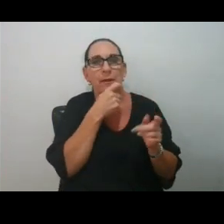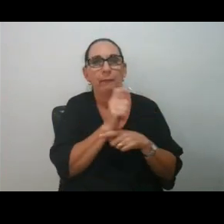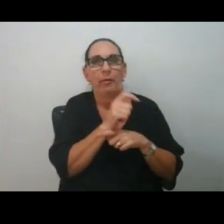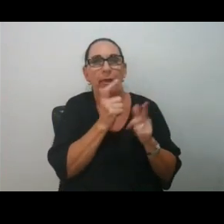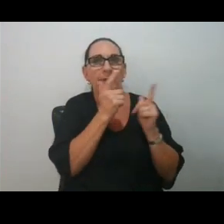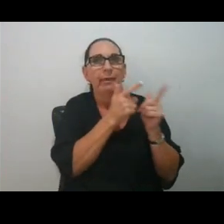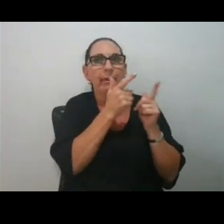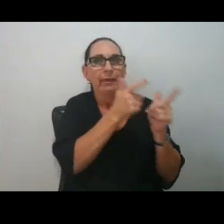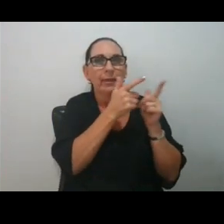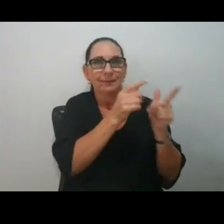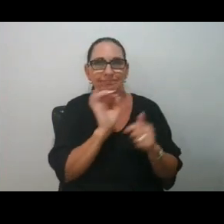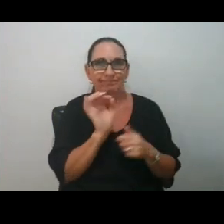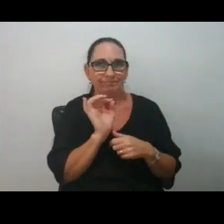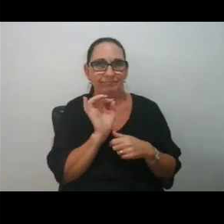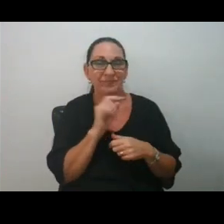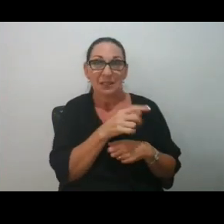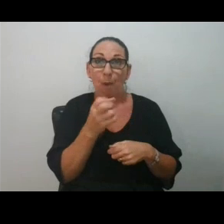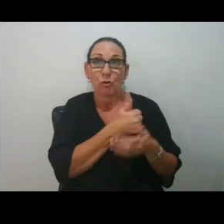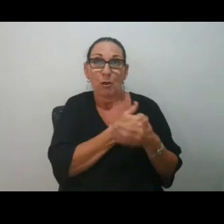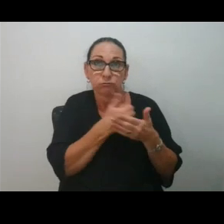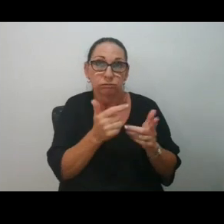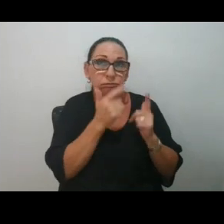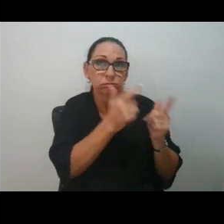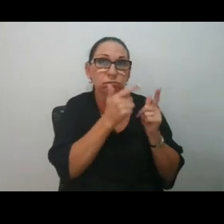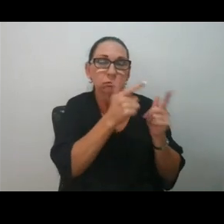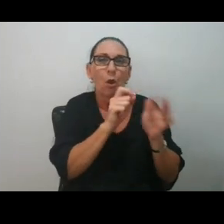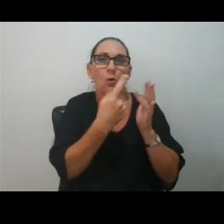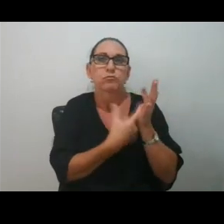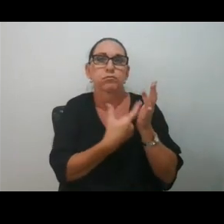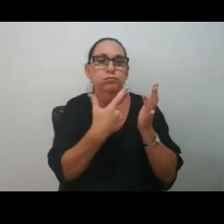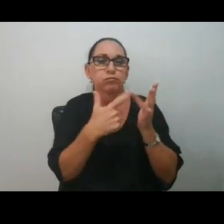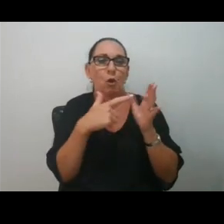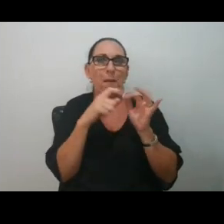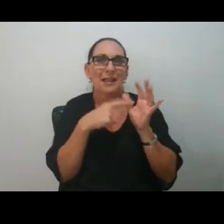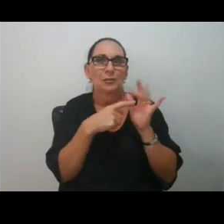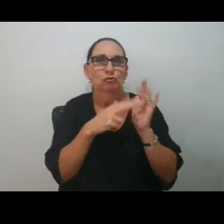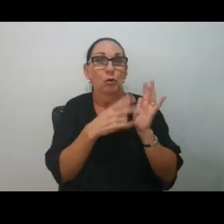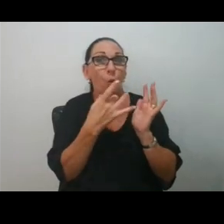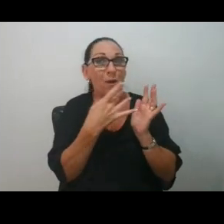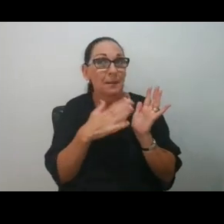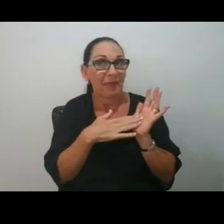probation or meant to be seeing probation um once a month whereas Court Link can offer that weekly